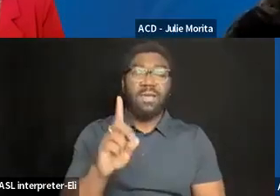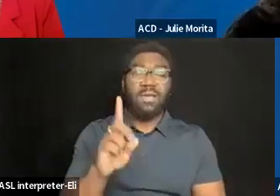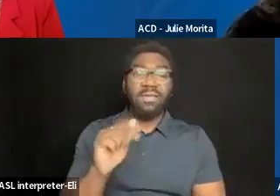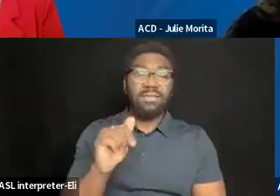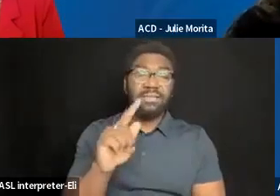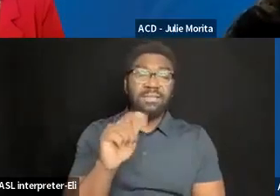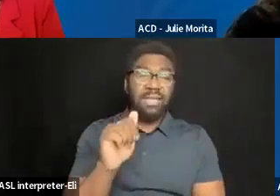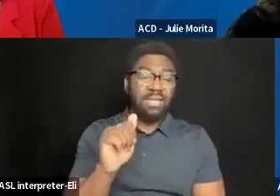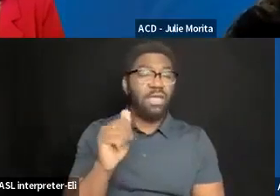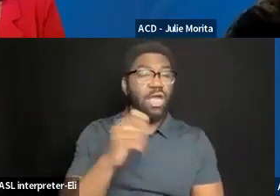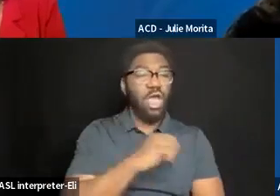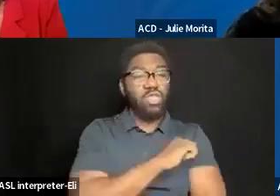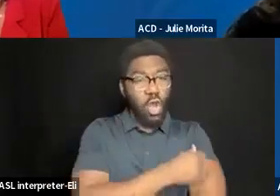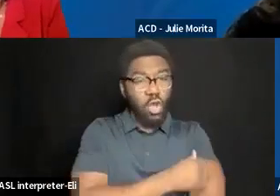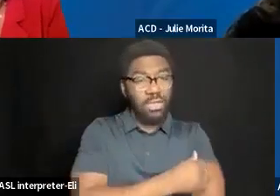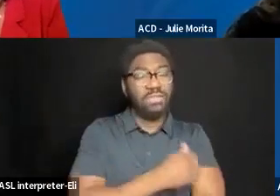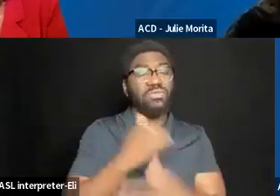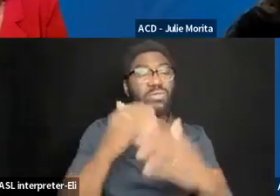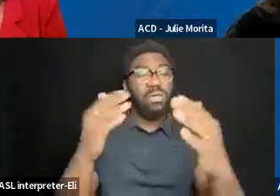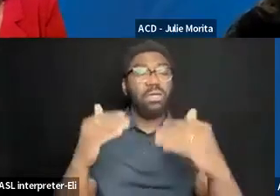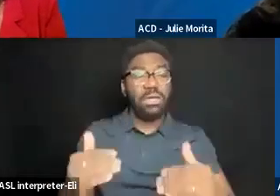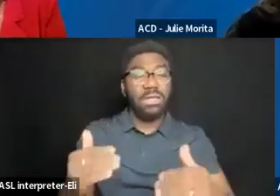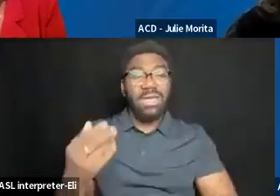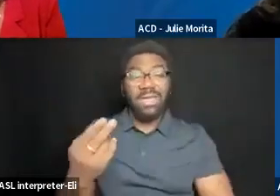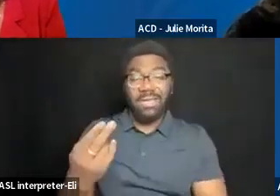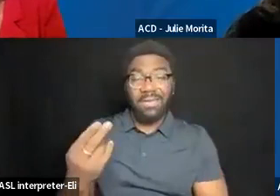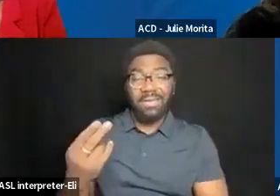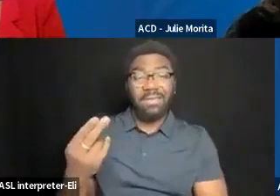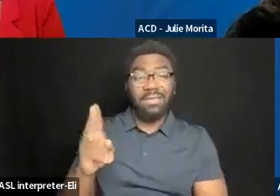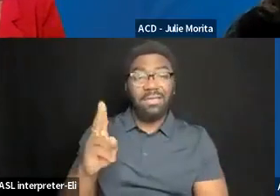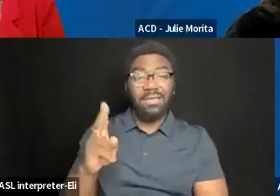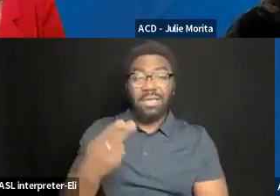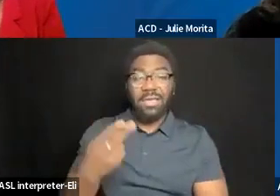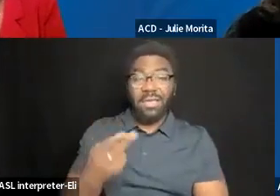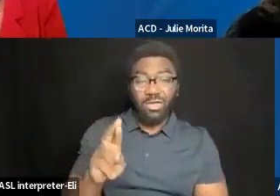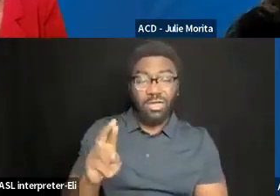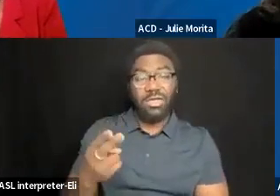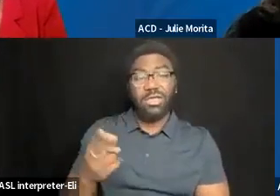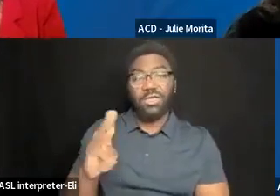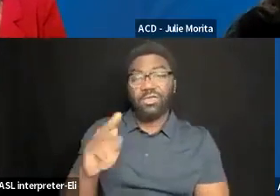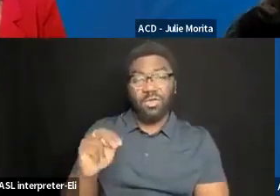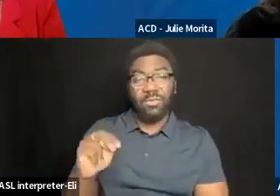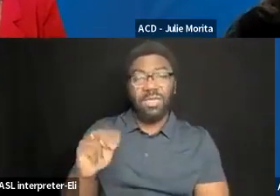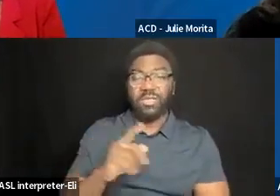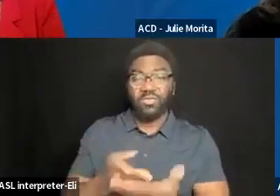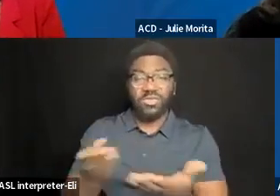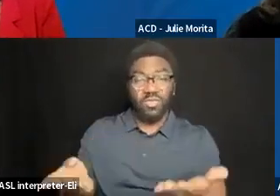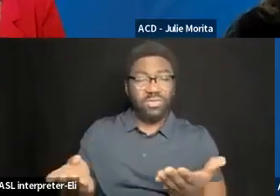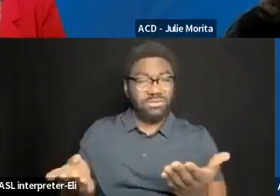The capacity, if we are a response-based agency, what does a response-based like FEMA have? What does that look like?